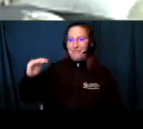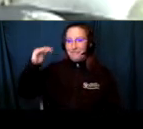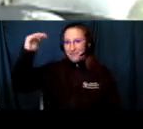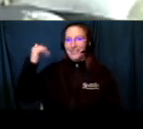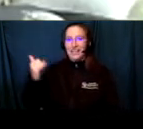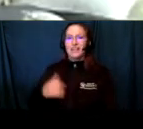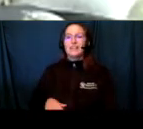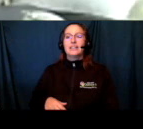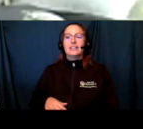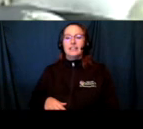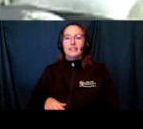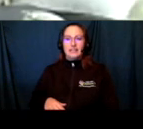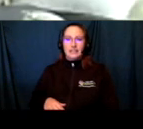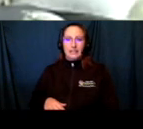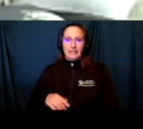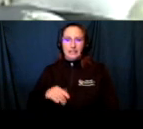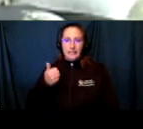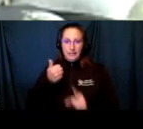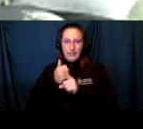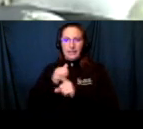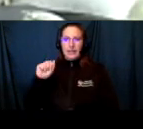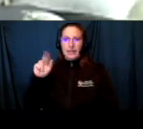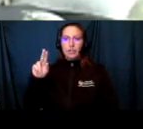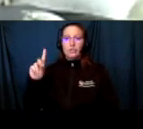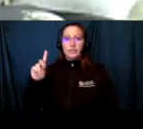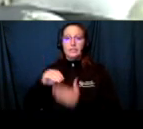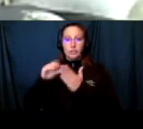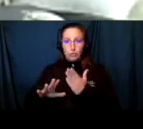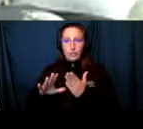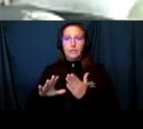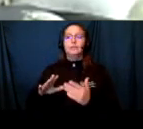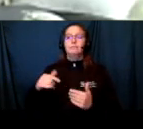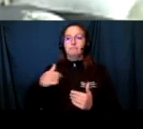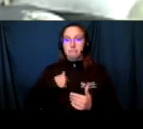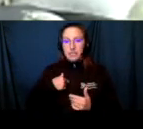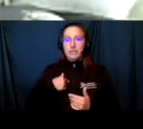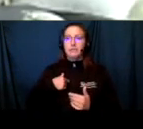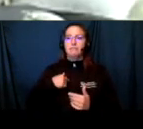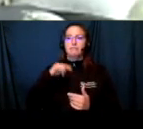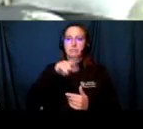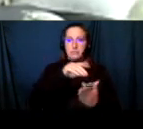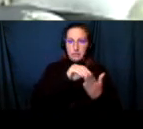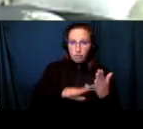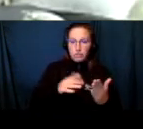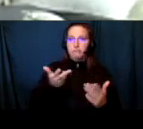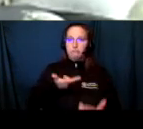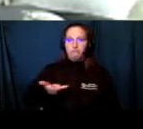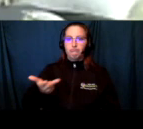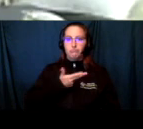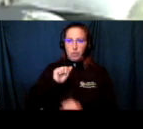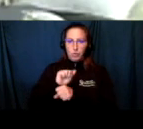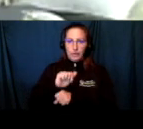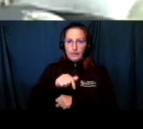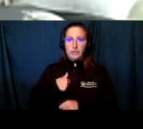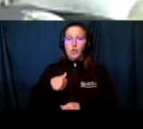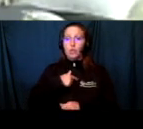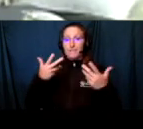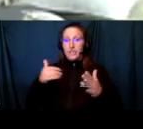student and myself, we're working on this. We have sort of collected and edited six